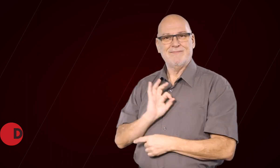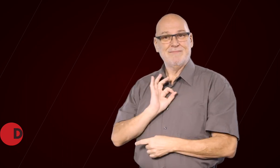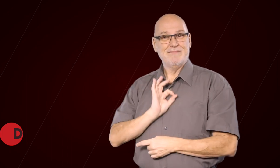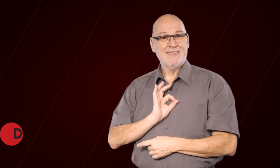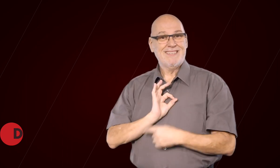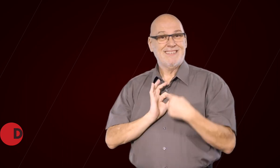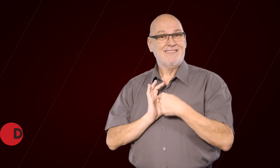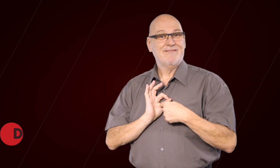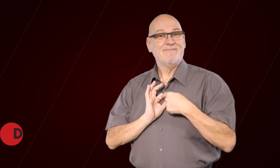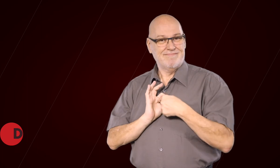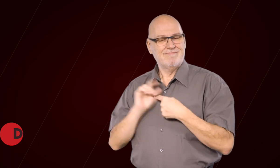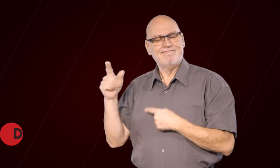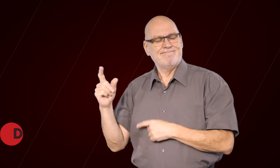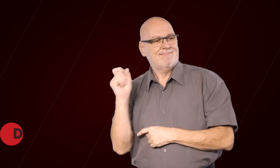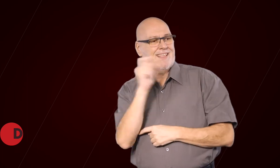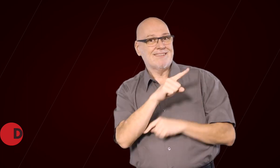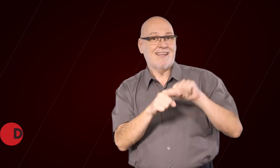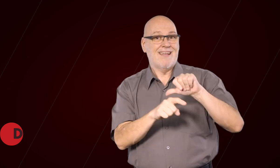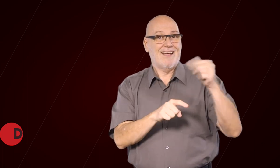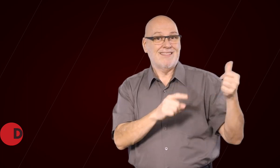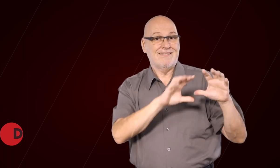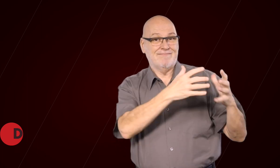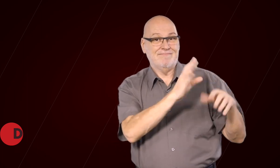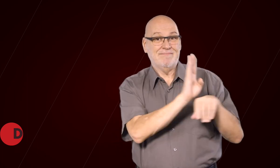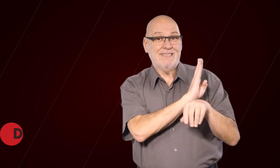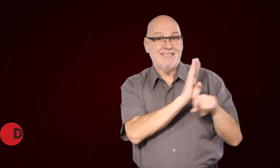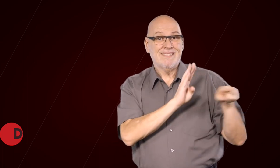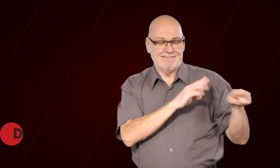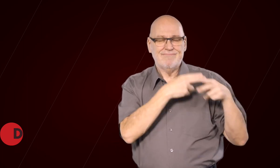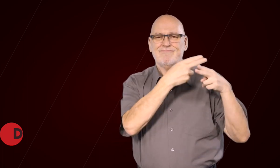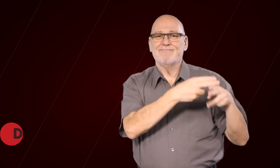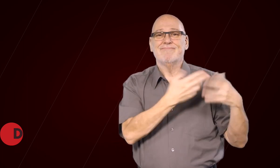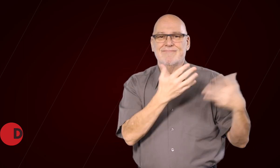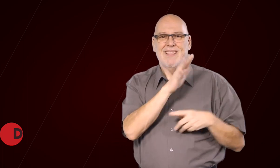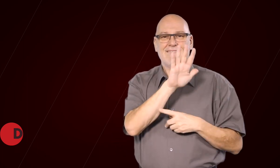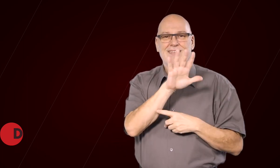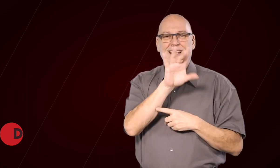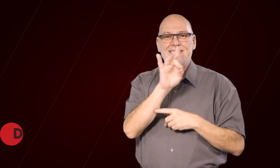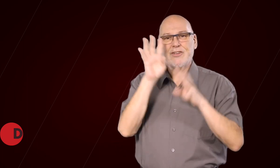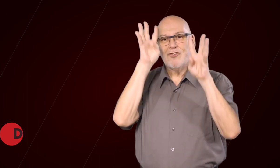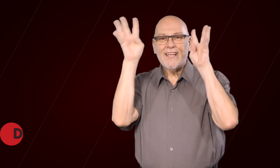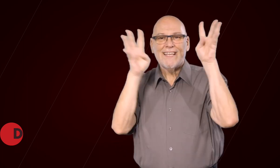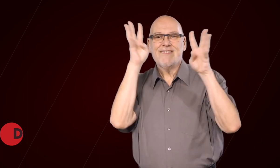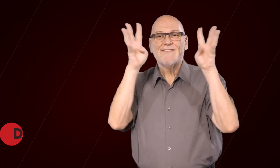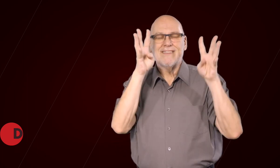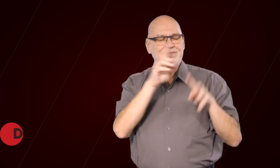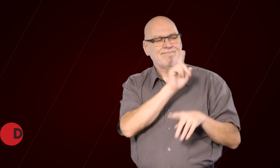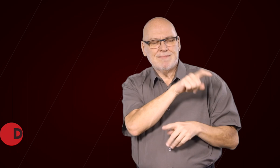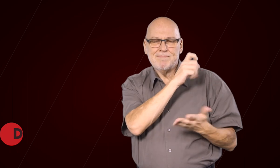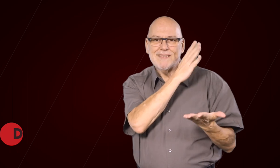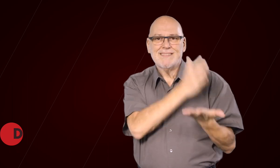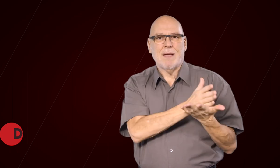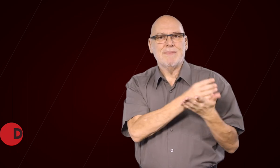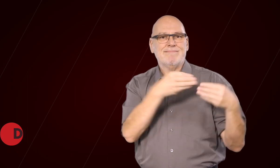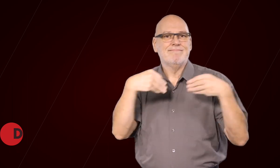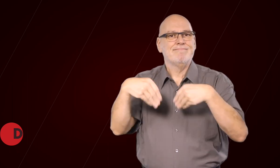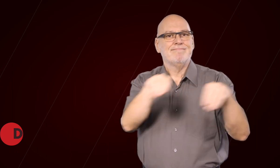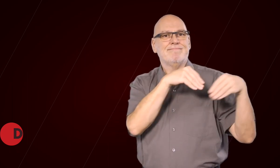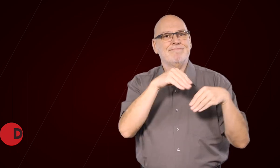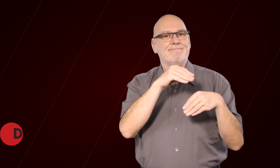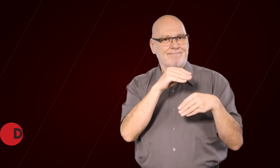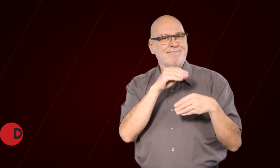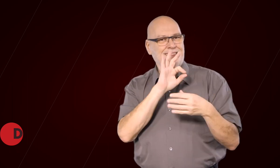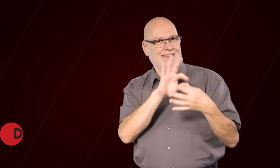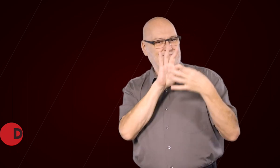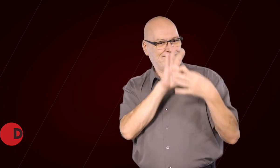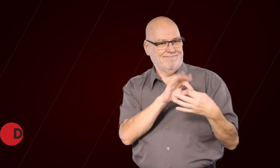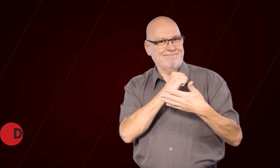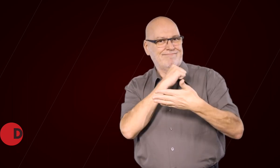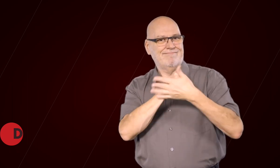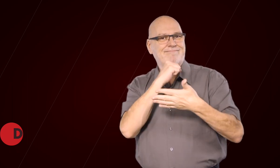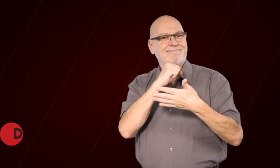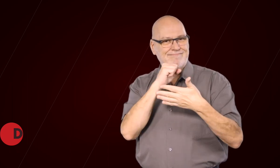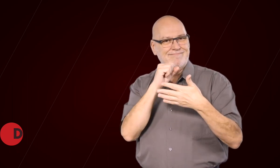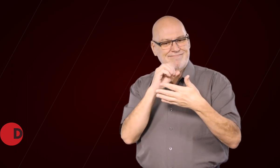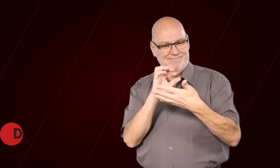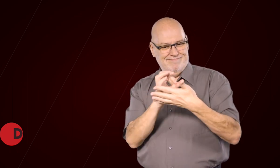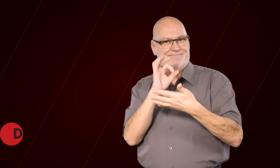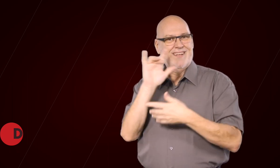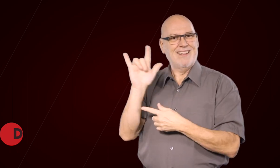an ILY pendant and requested a business called 58 Creativity stop